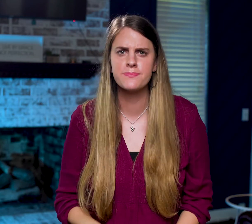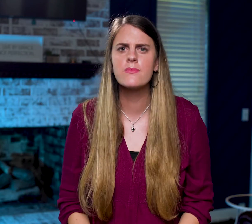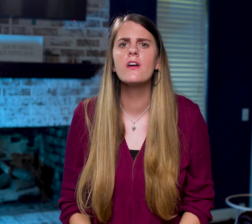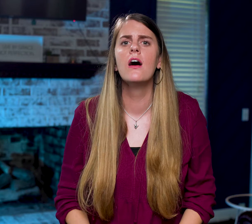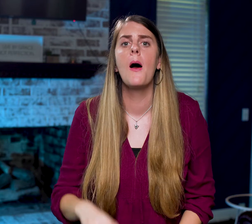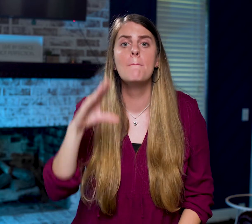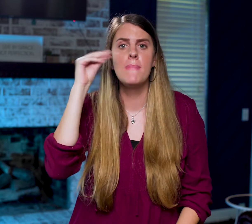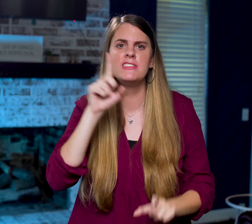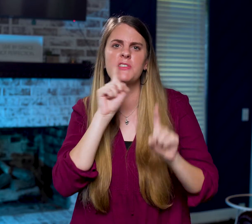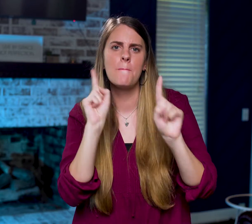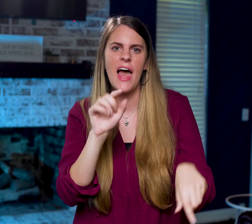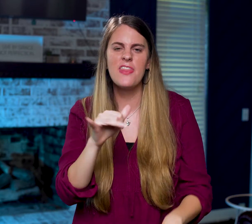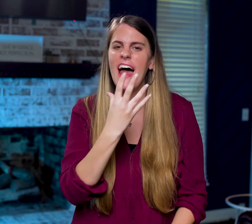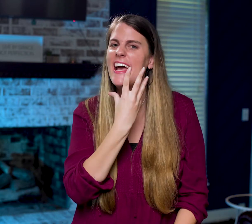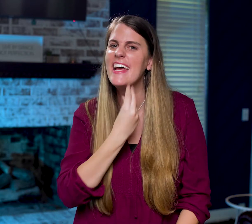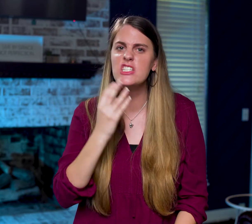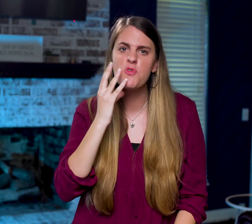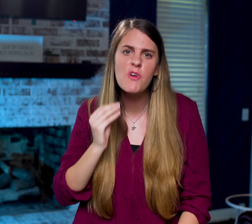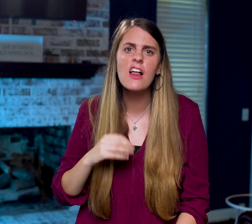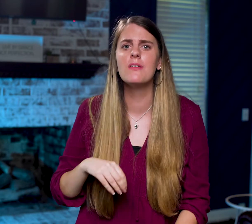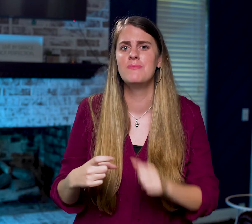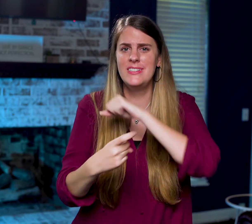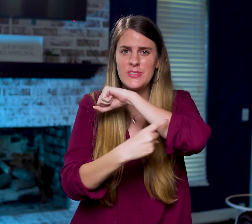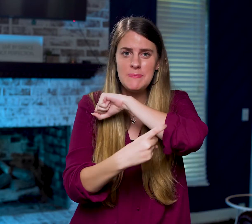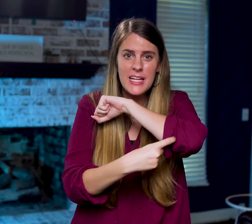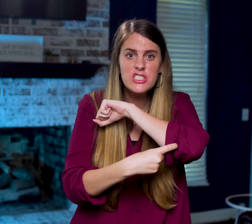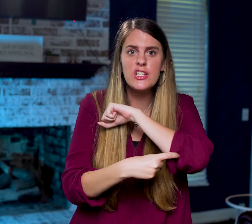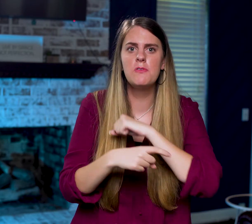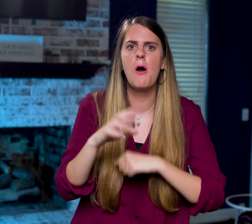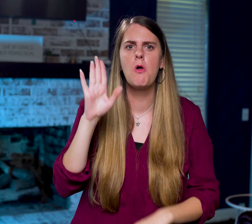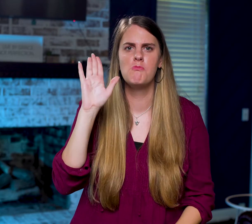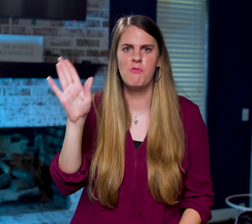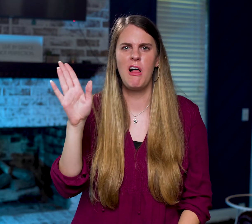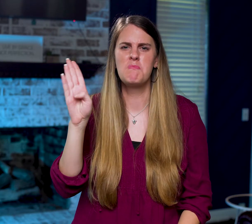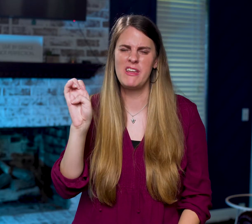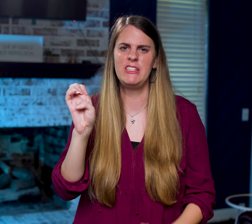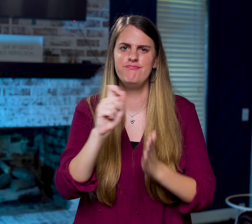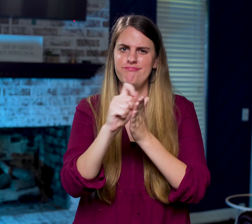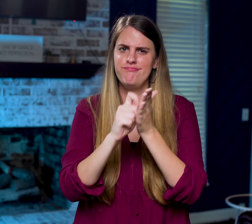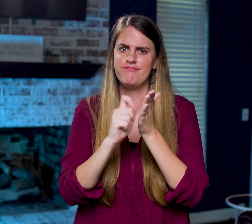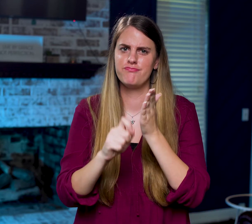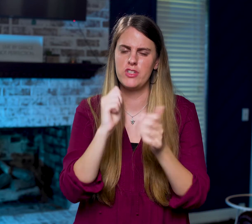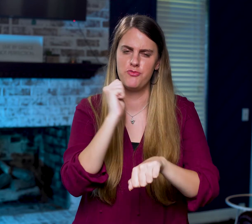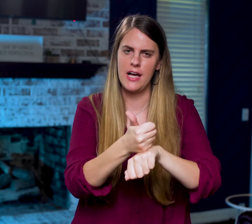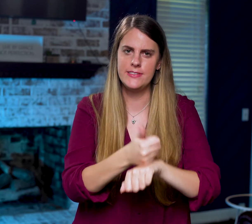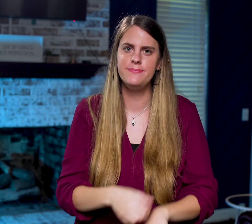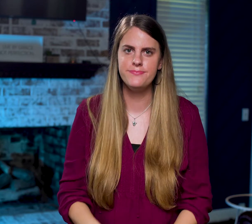Moses commands that Israel’s temptations be eradicated.